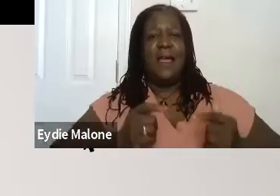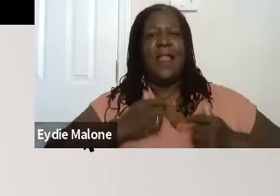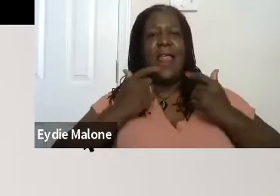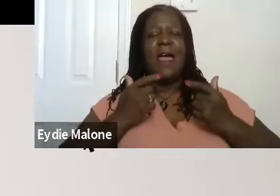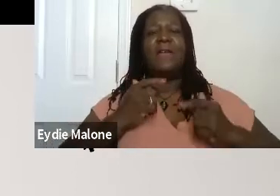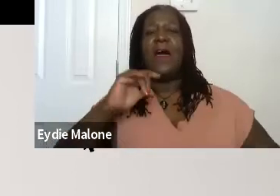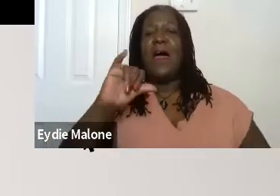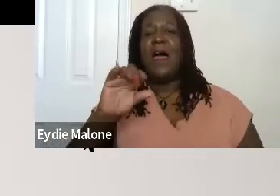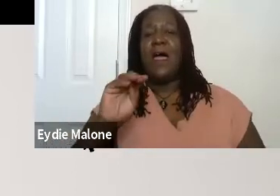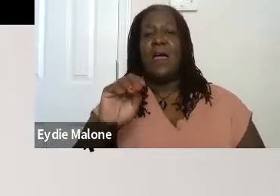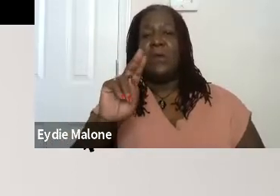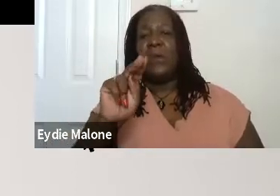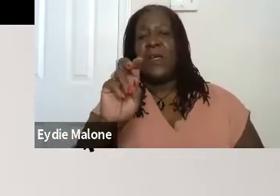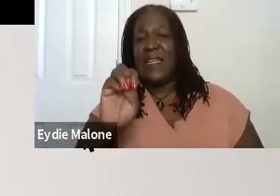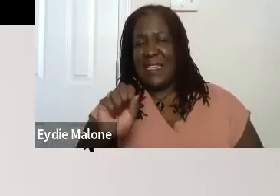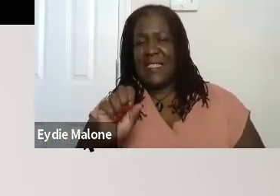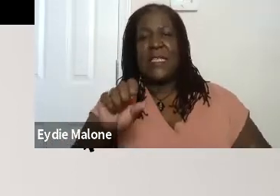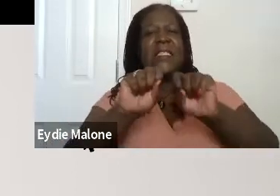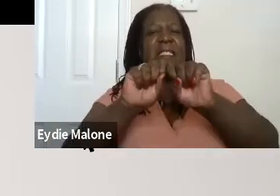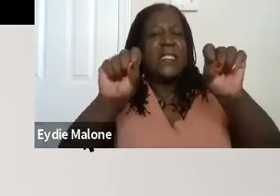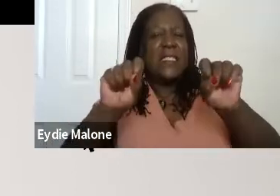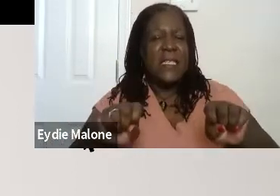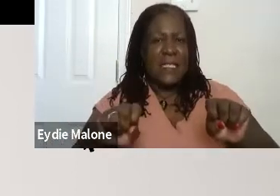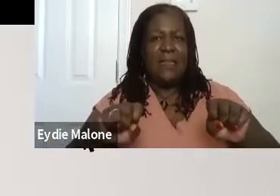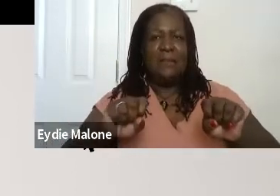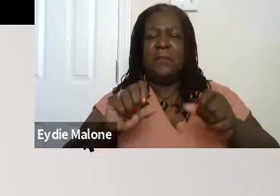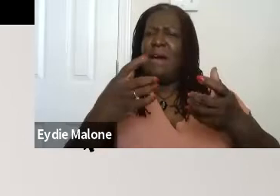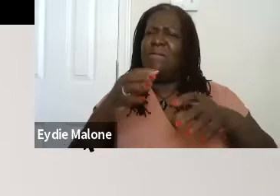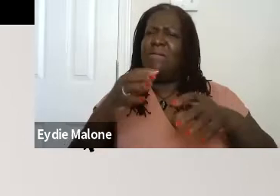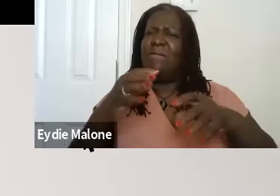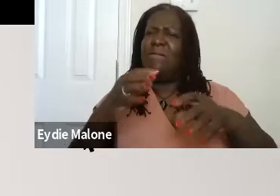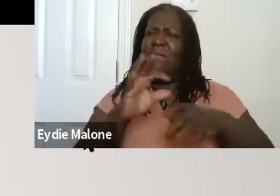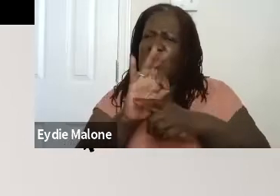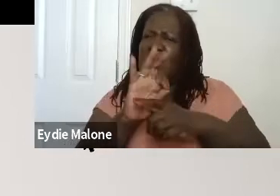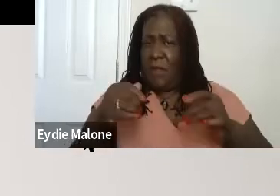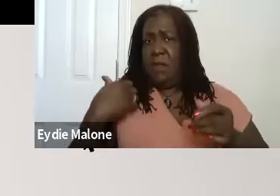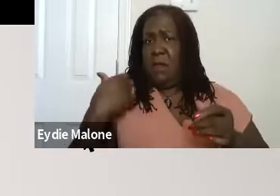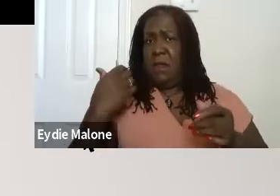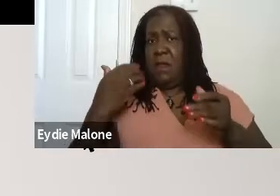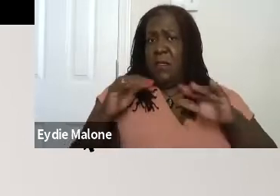charged up or functions differently. And younger children actually have very active and vigorous